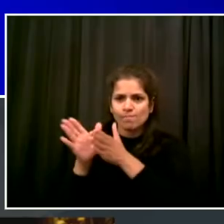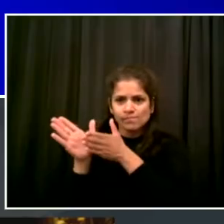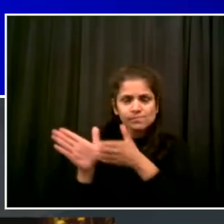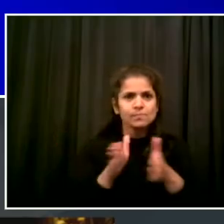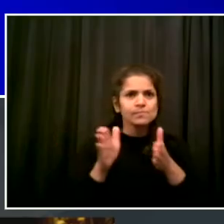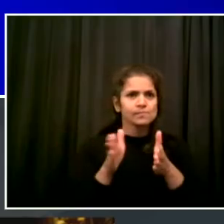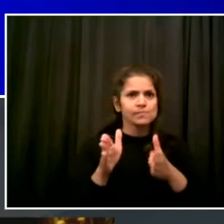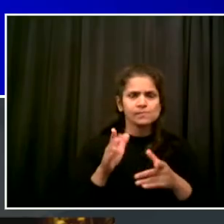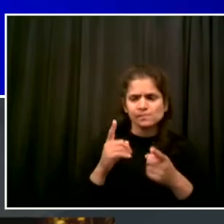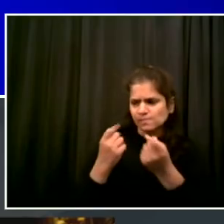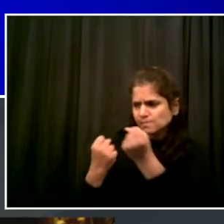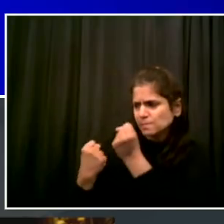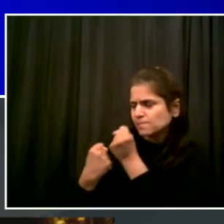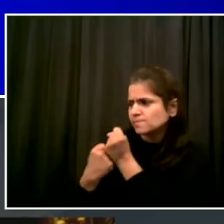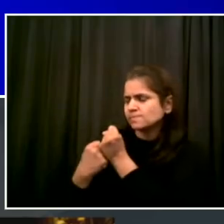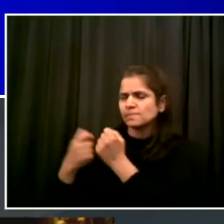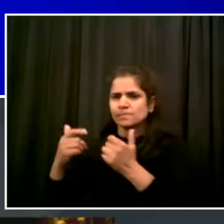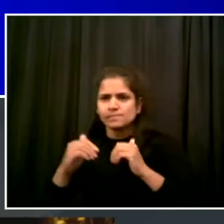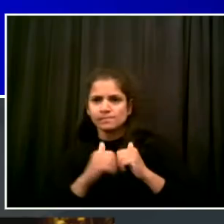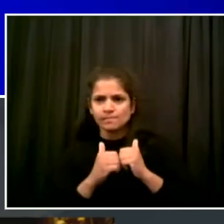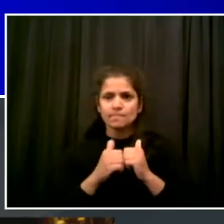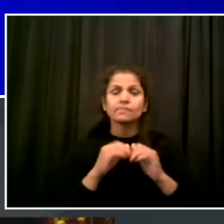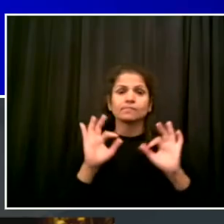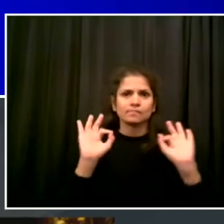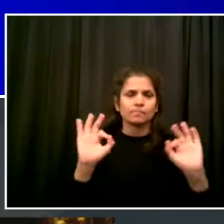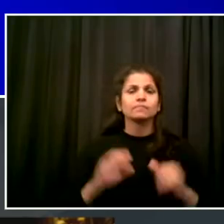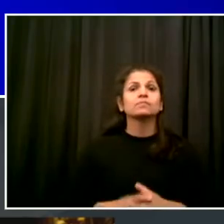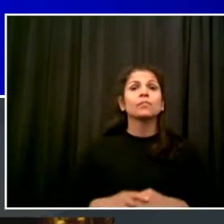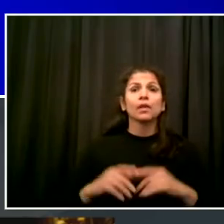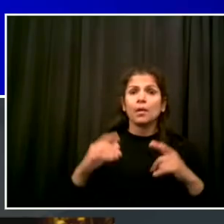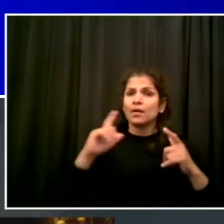WE AE RTANL ABOUT WHAT IT WILL TAKE AND THE ORGANIZATIONS